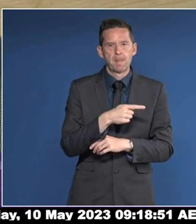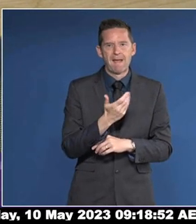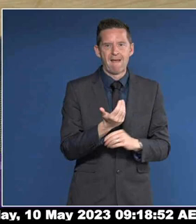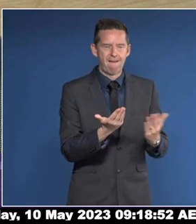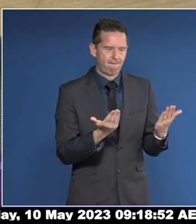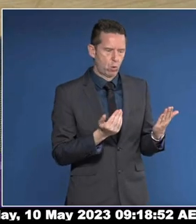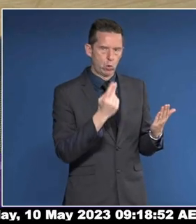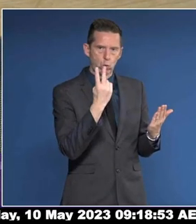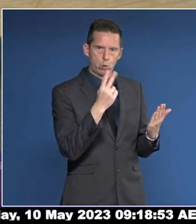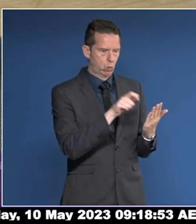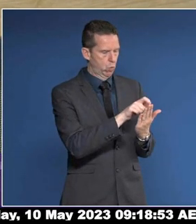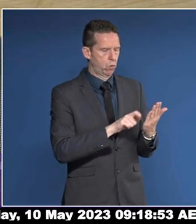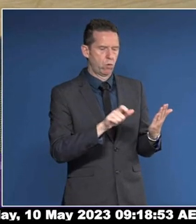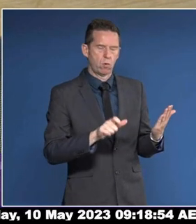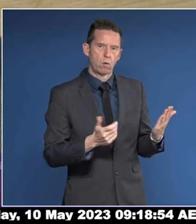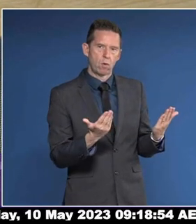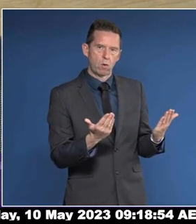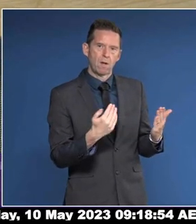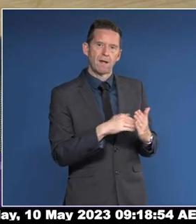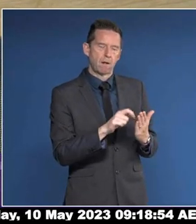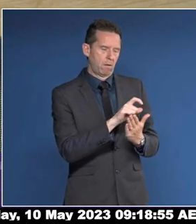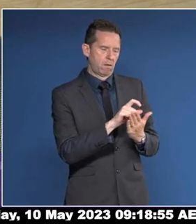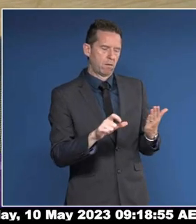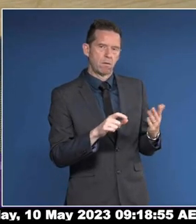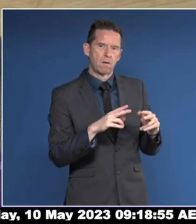that are referred to in footnote 1 and footnote 2 of your statement.